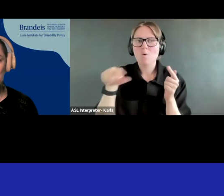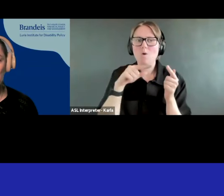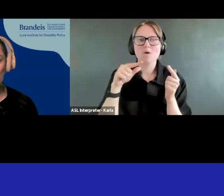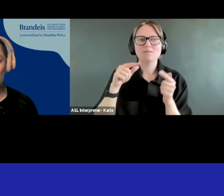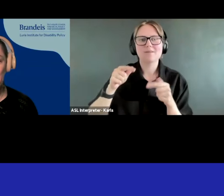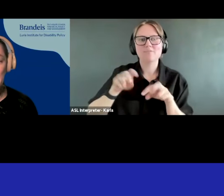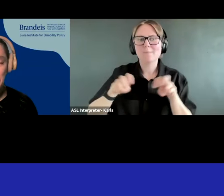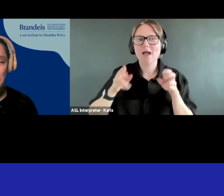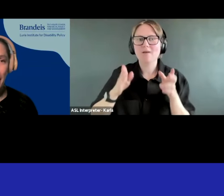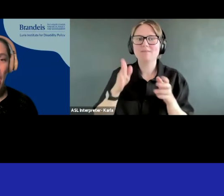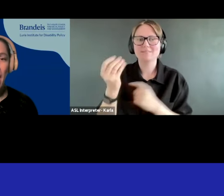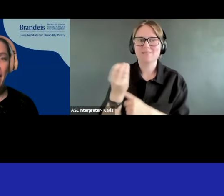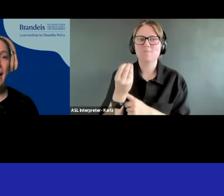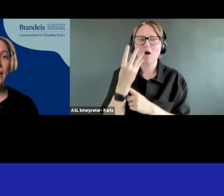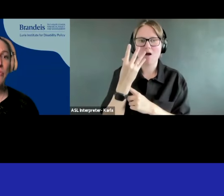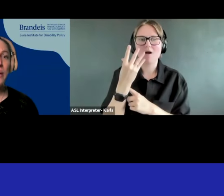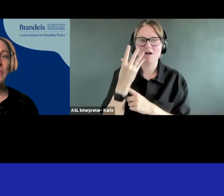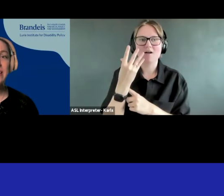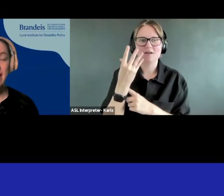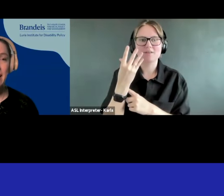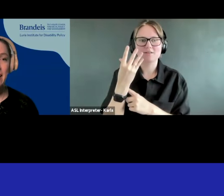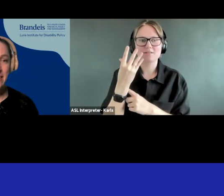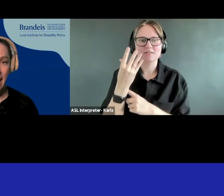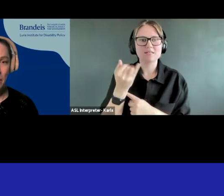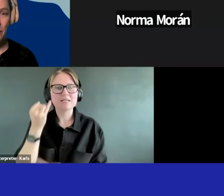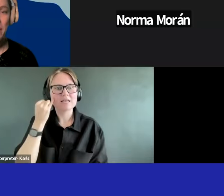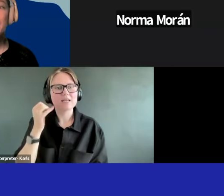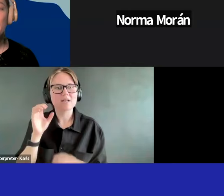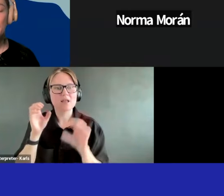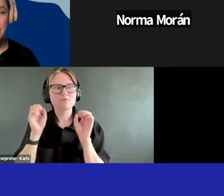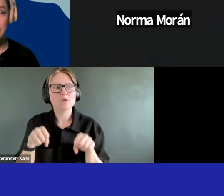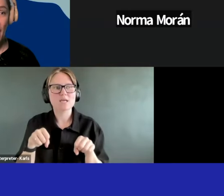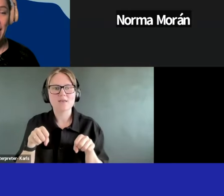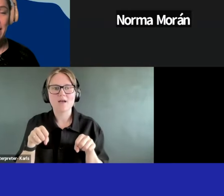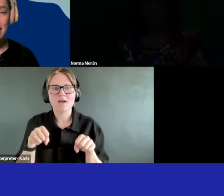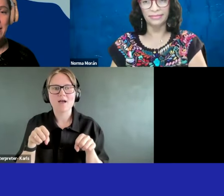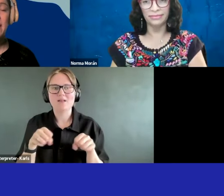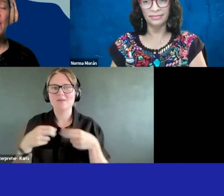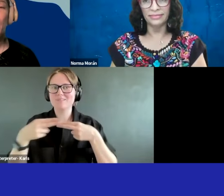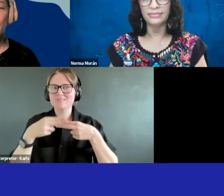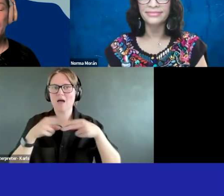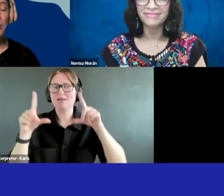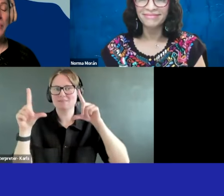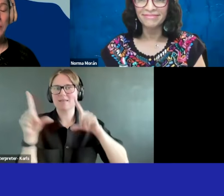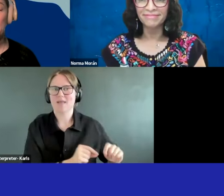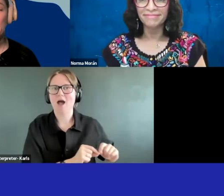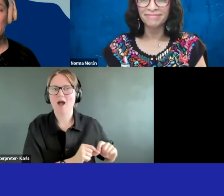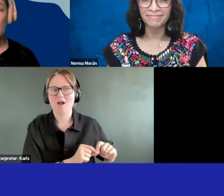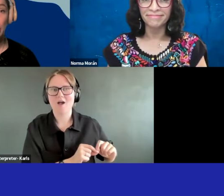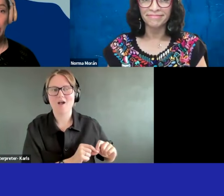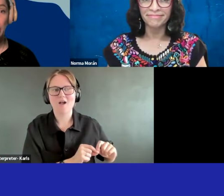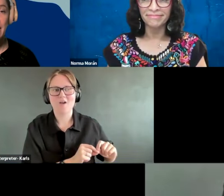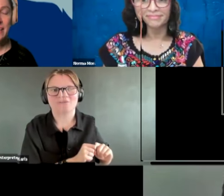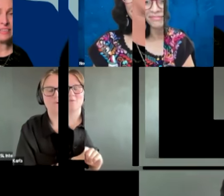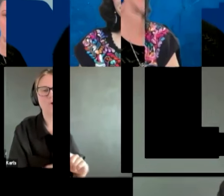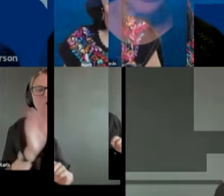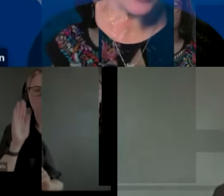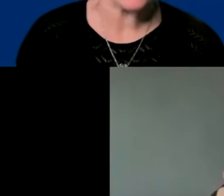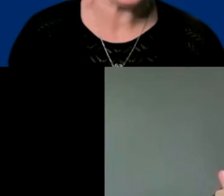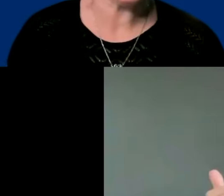cameras back on, and if we could take down the slides, we will be putting a link in the chat